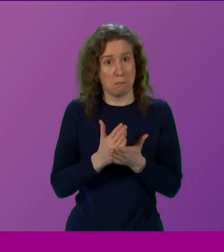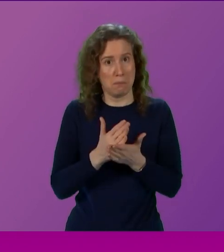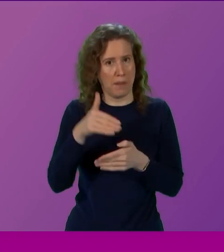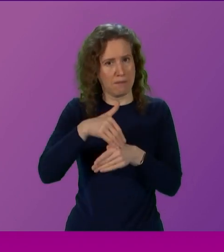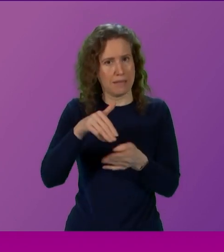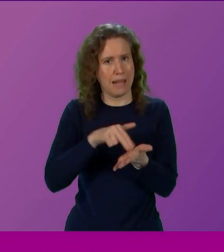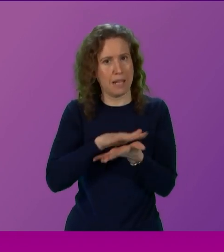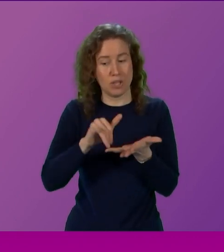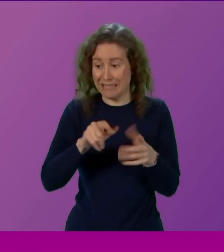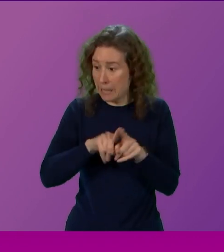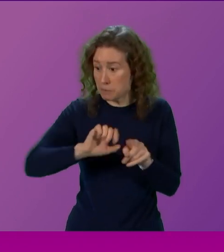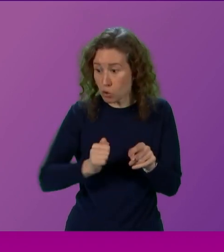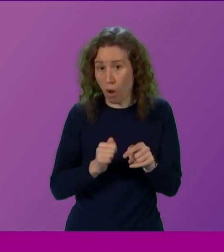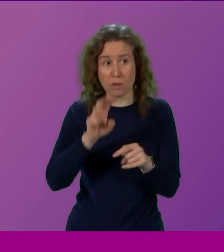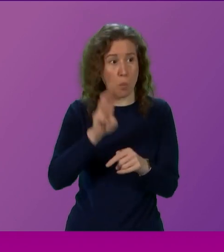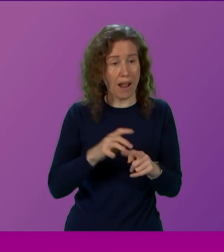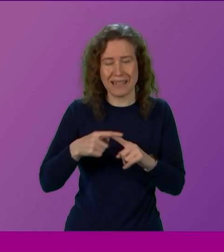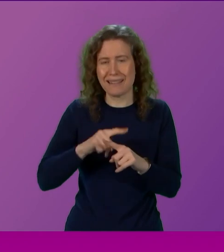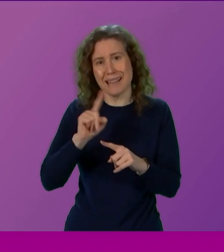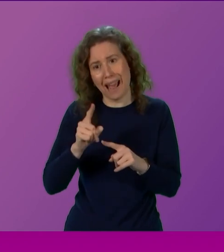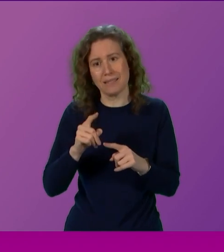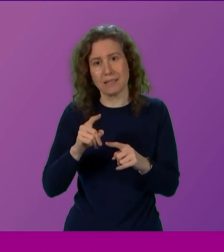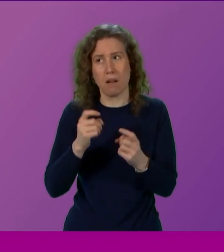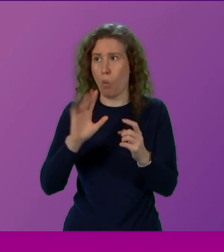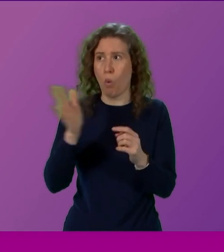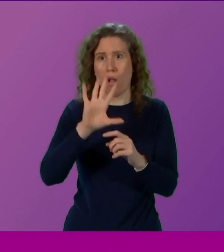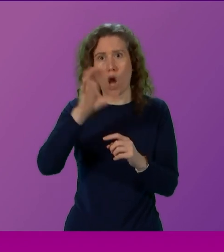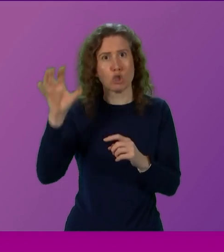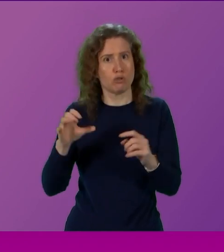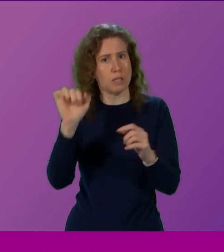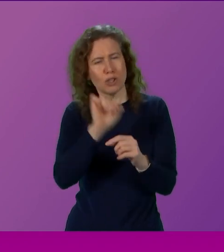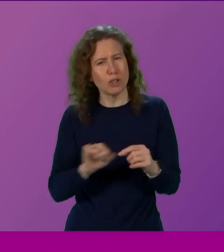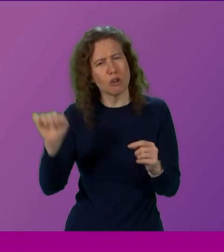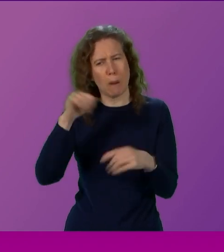that was caused by Covid. That is the case in Scotland, Wales, England and in most other countries across Europe and around the world.